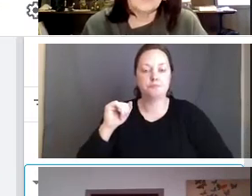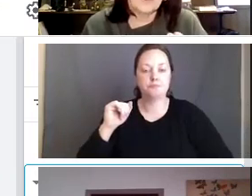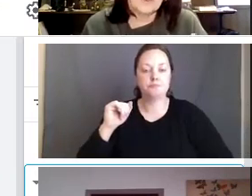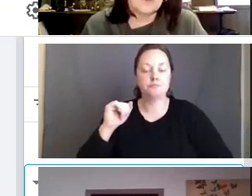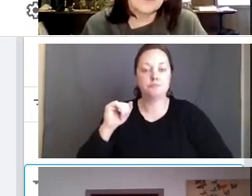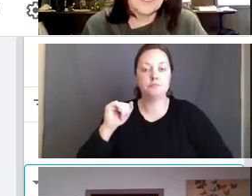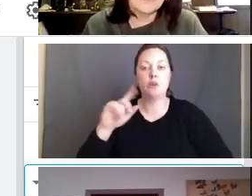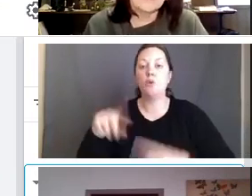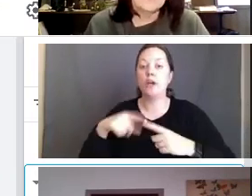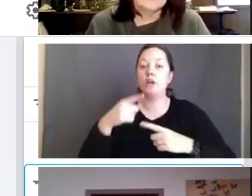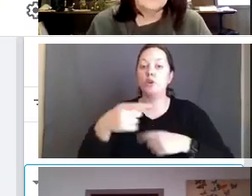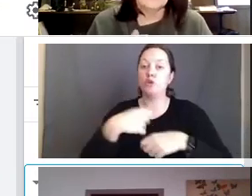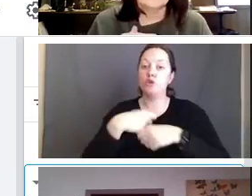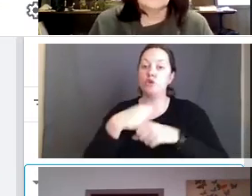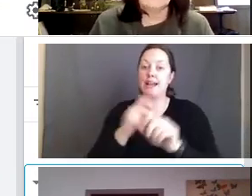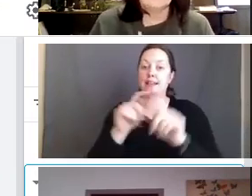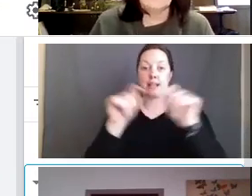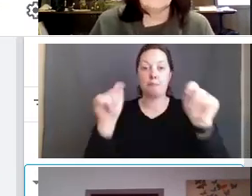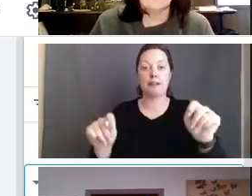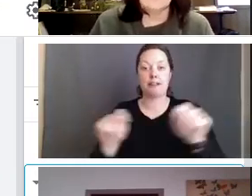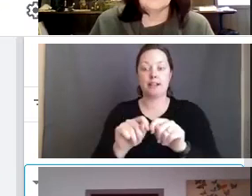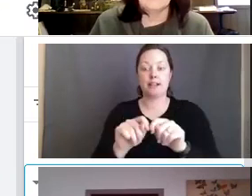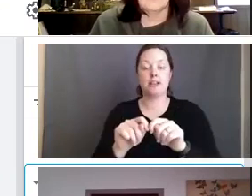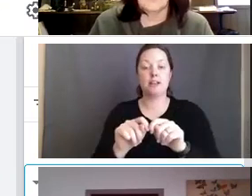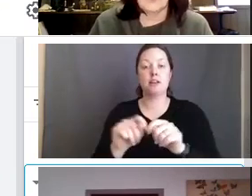You need at least two pictures to populate an image carousel.